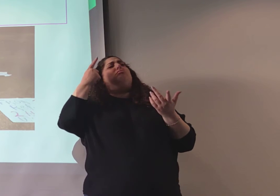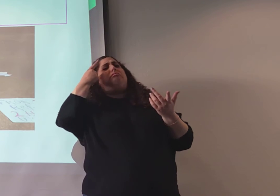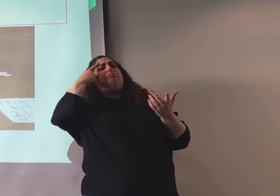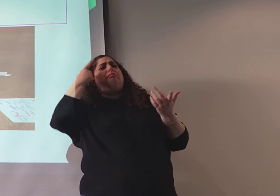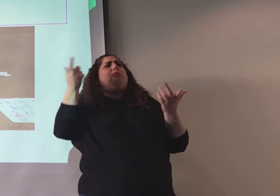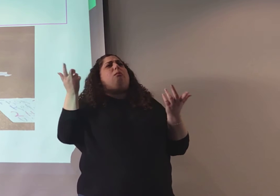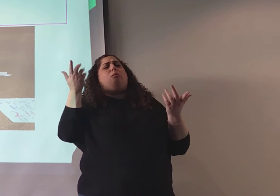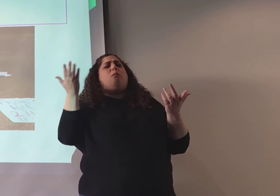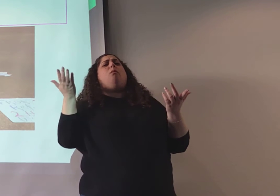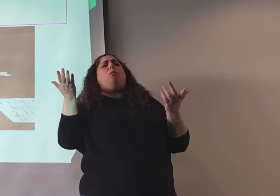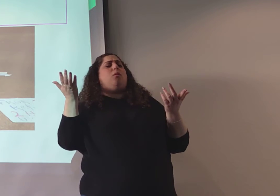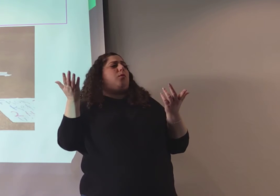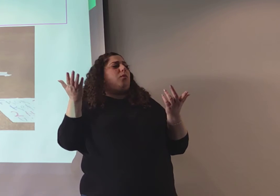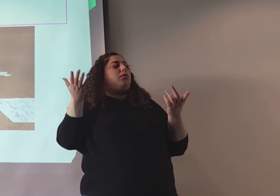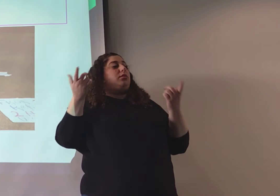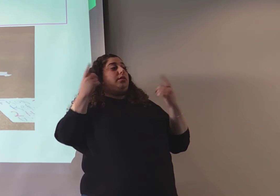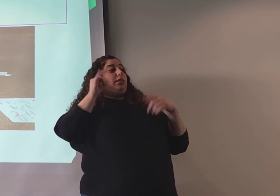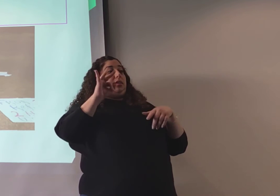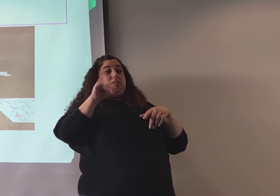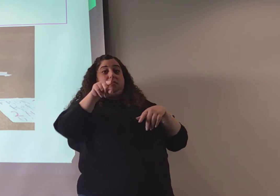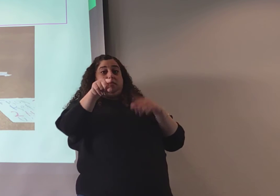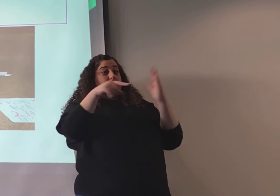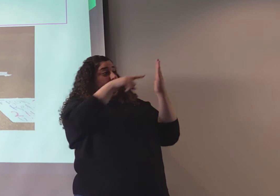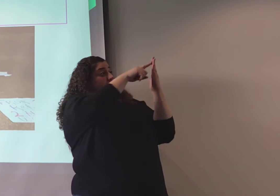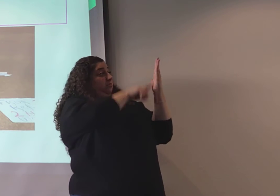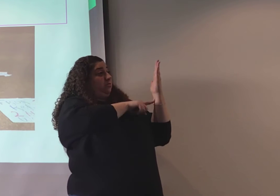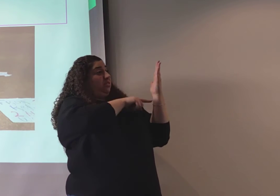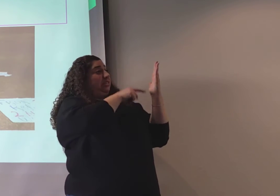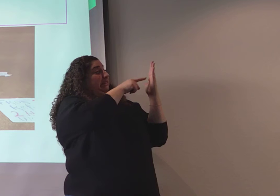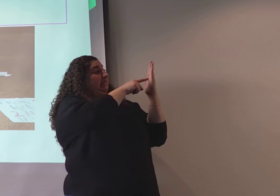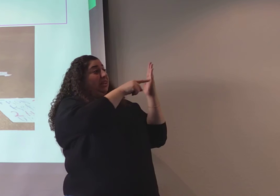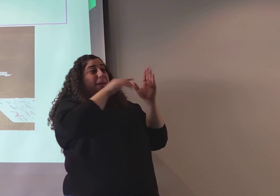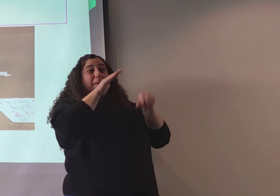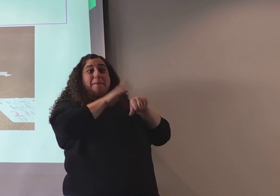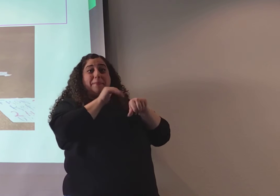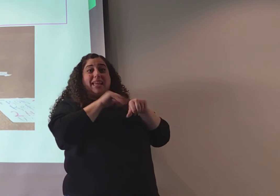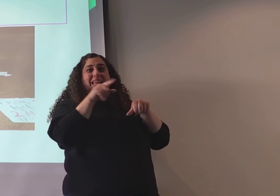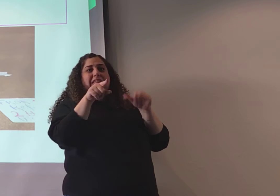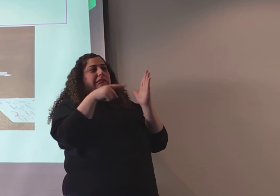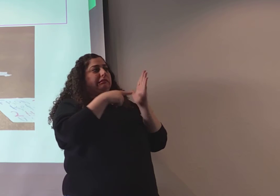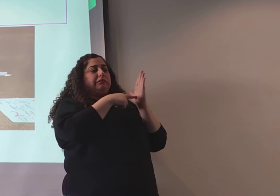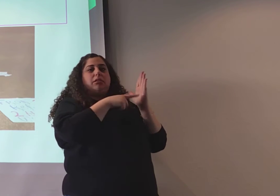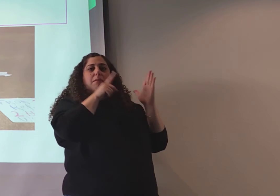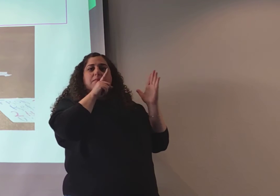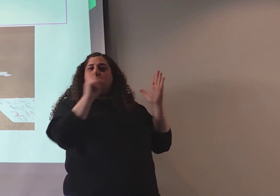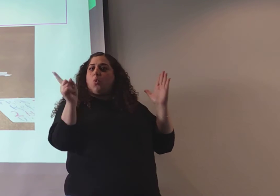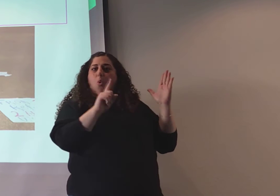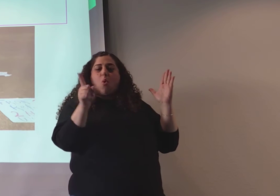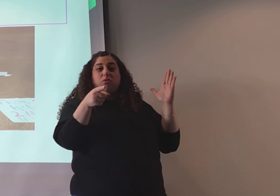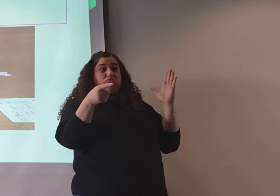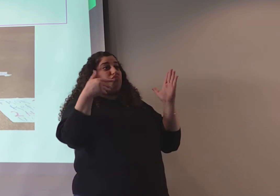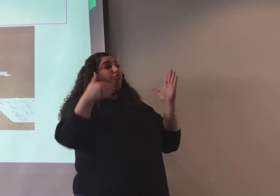not allowed, that's three days. That will give you three days to fix the problem.